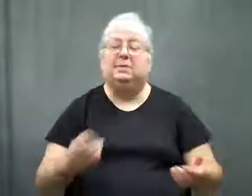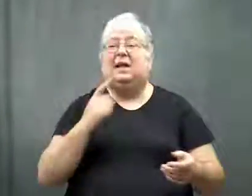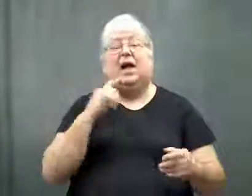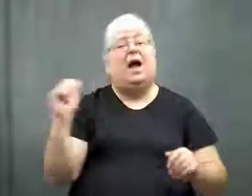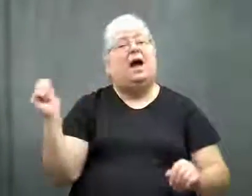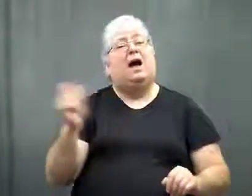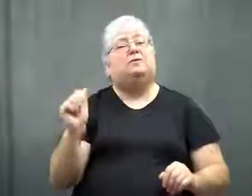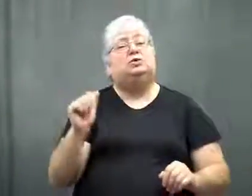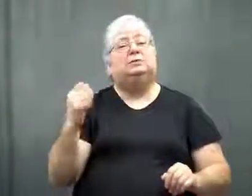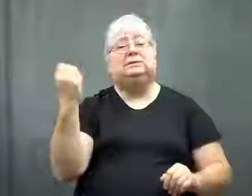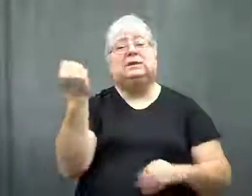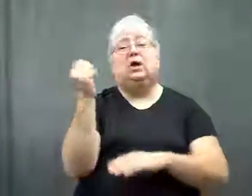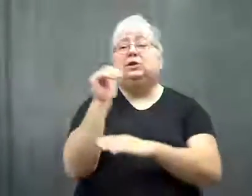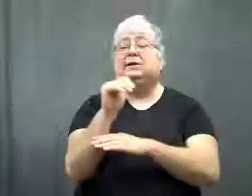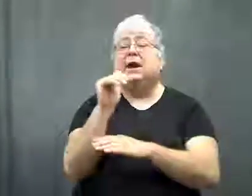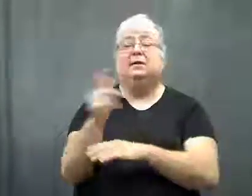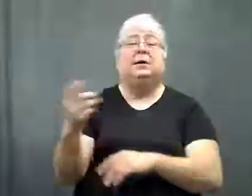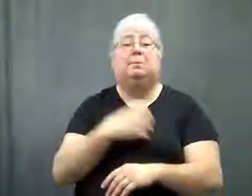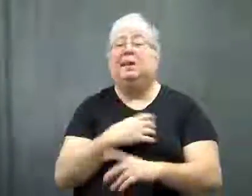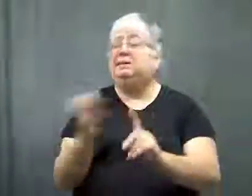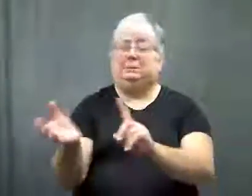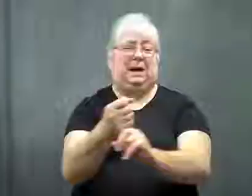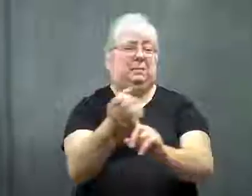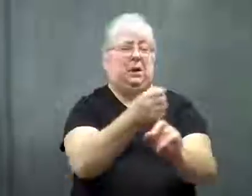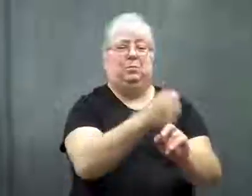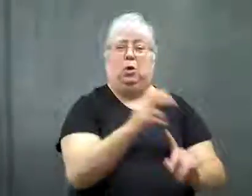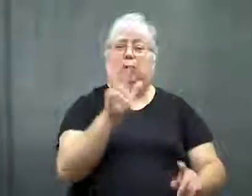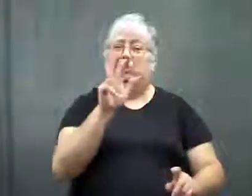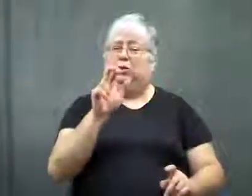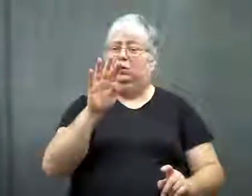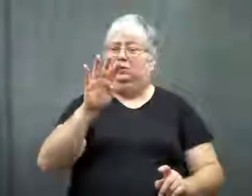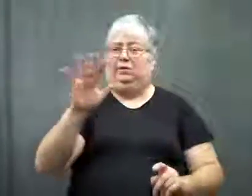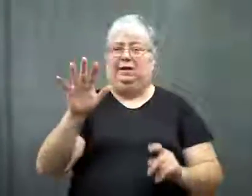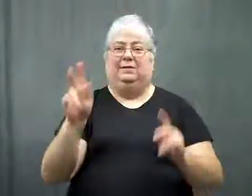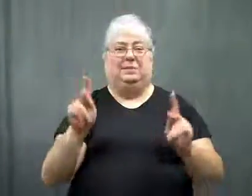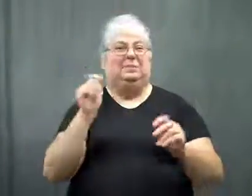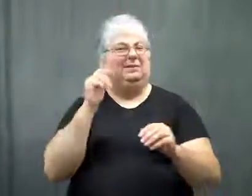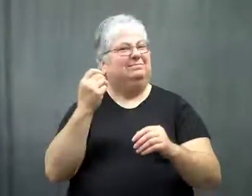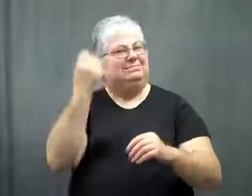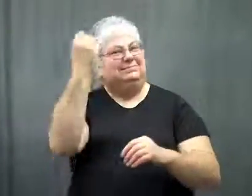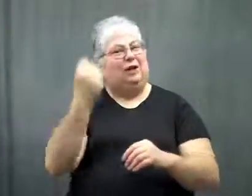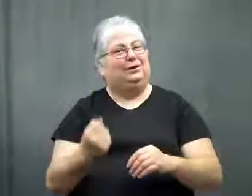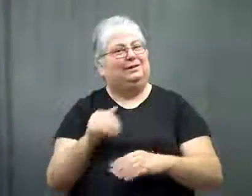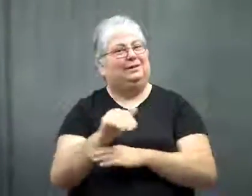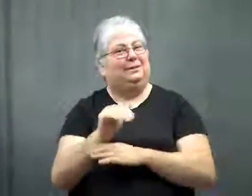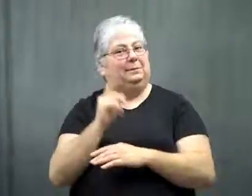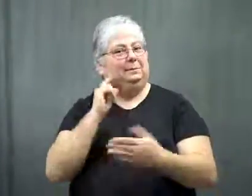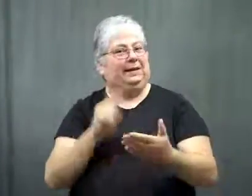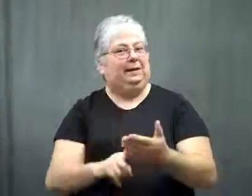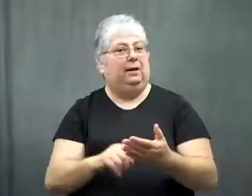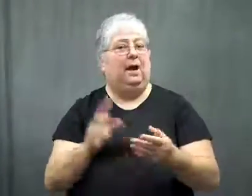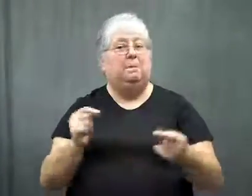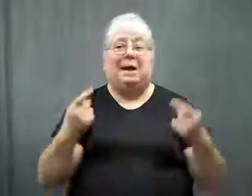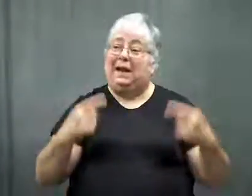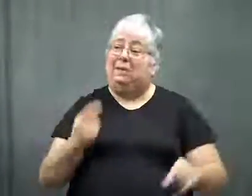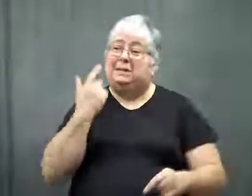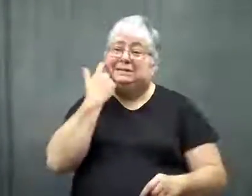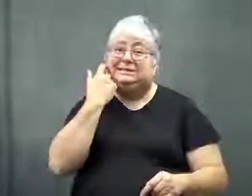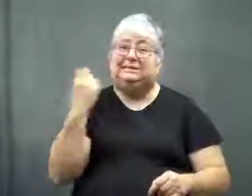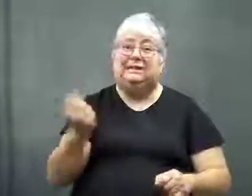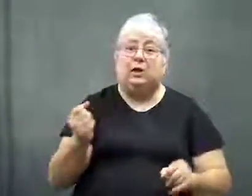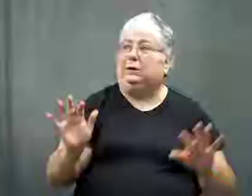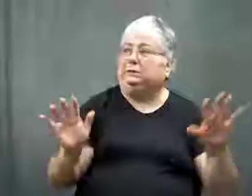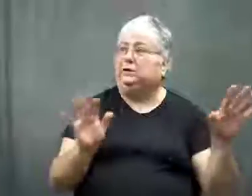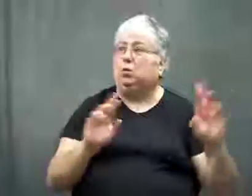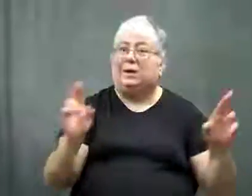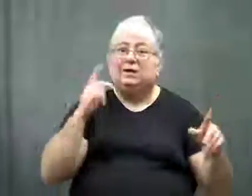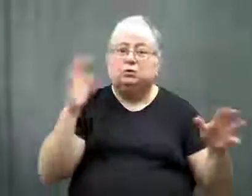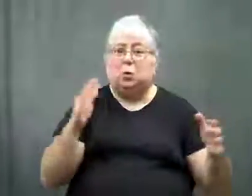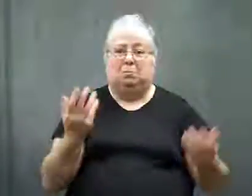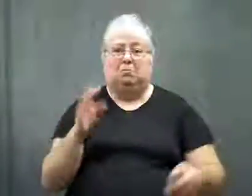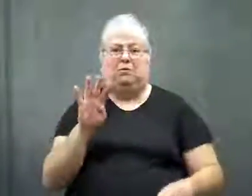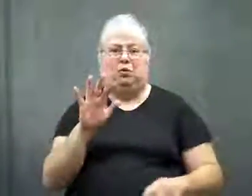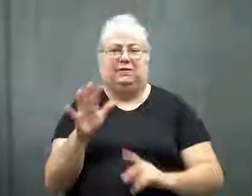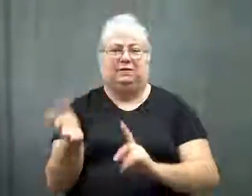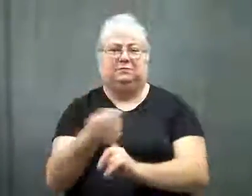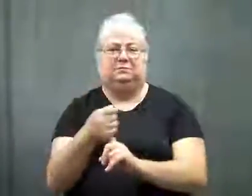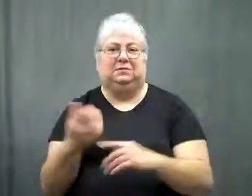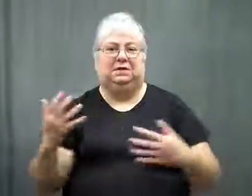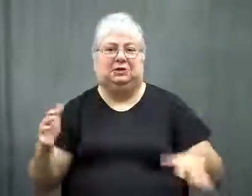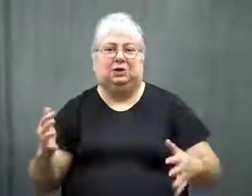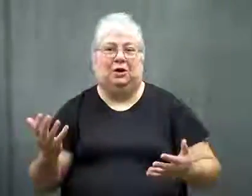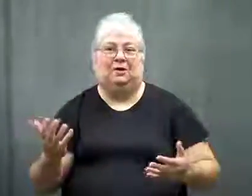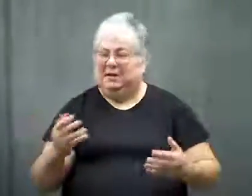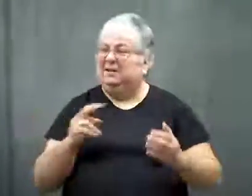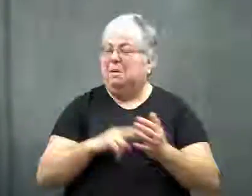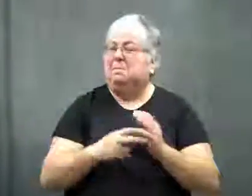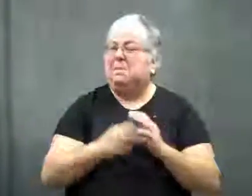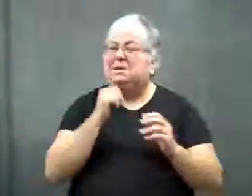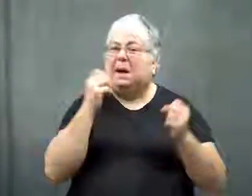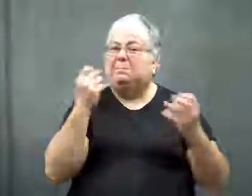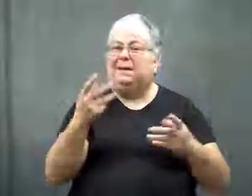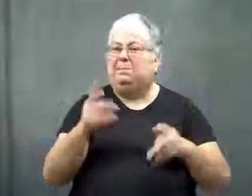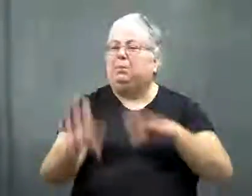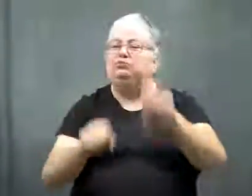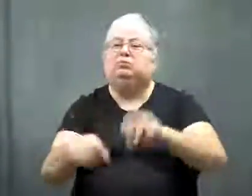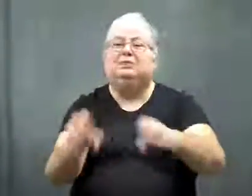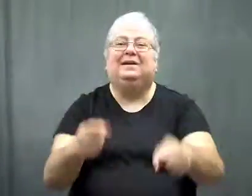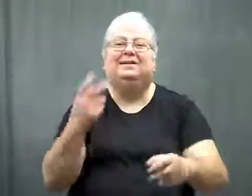On an average Saturday night, the police arrest 345 people.